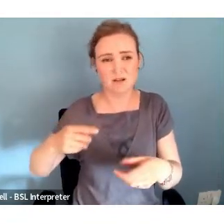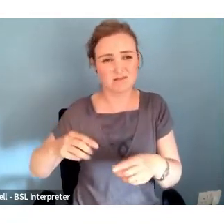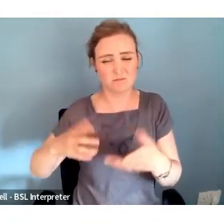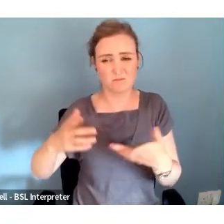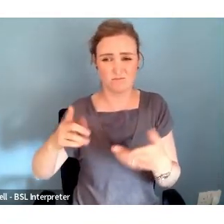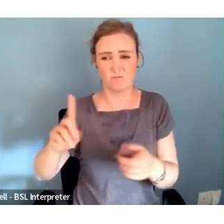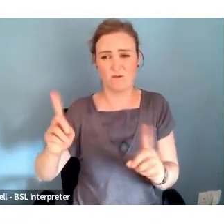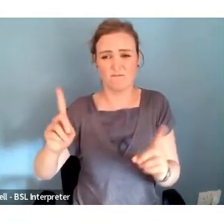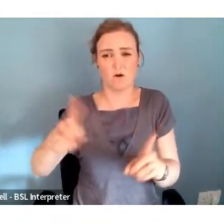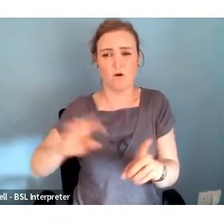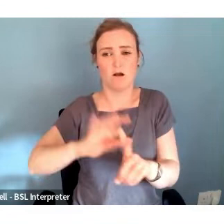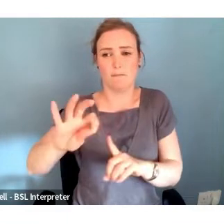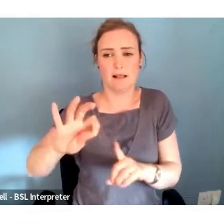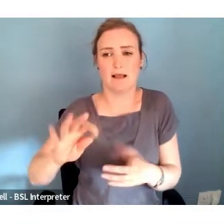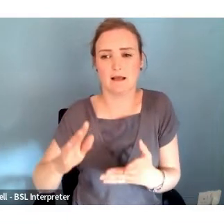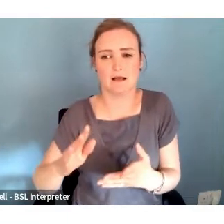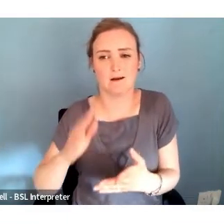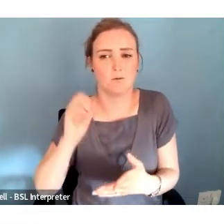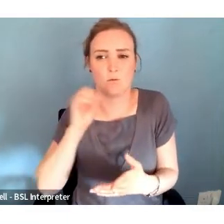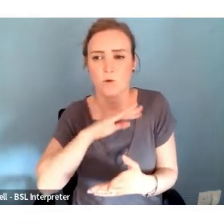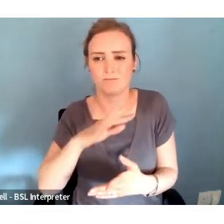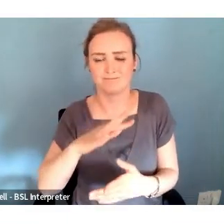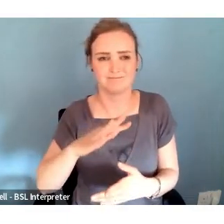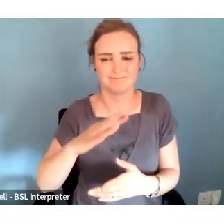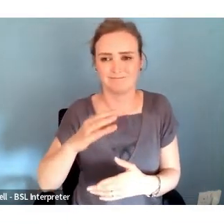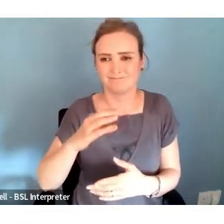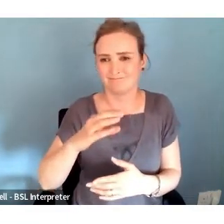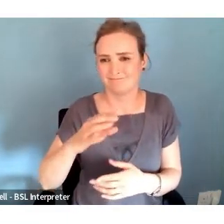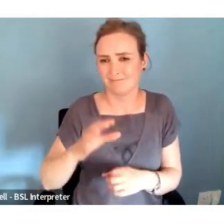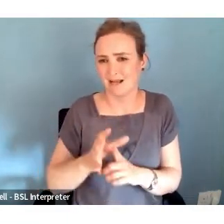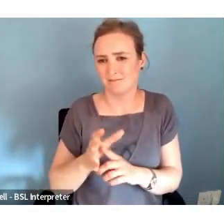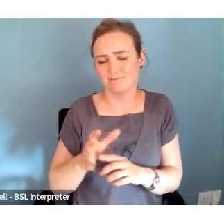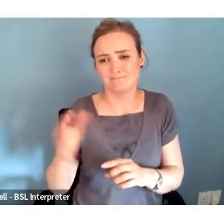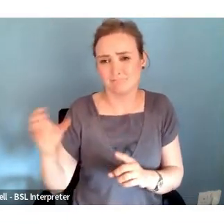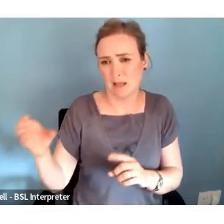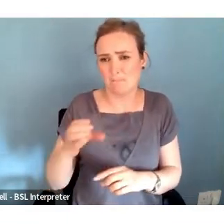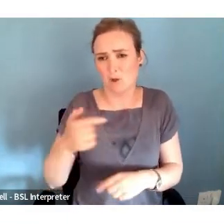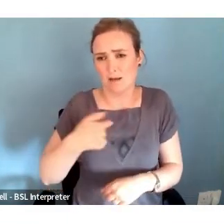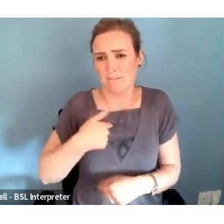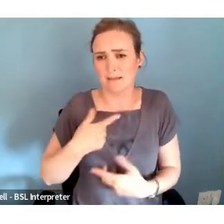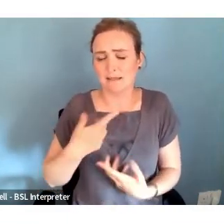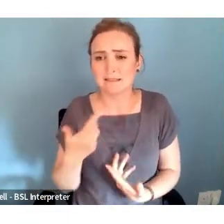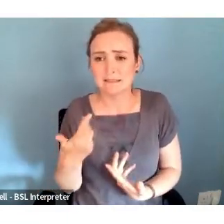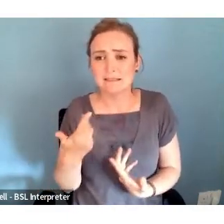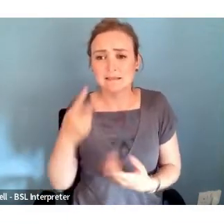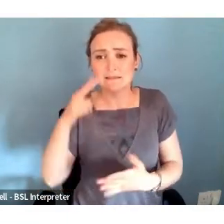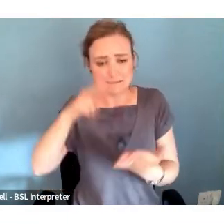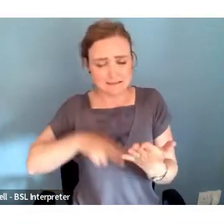description they cantor struggle to do they won't apply. If you